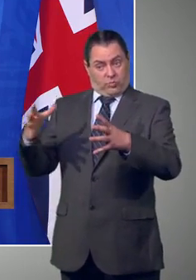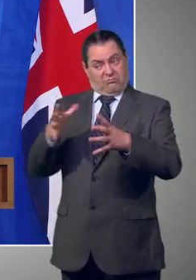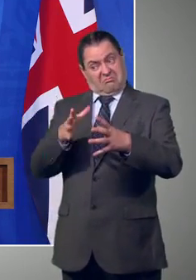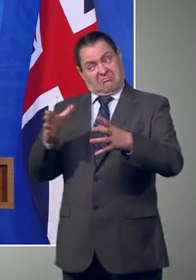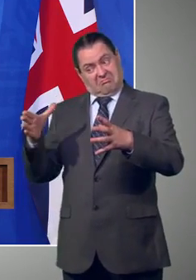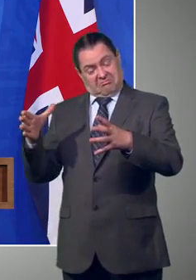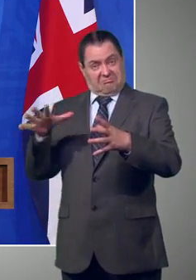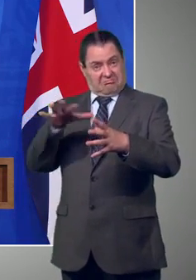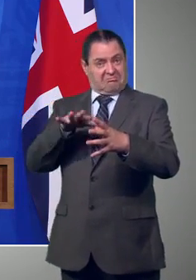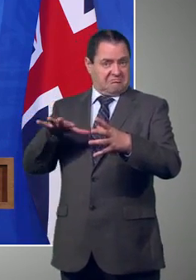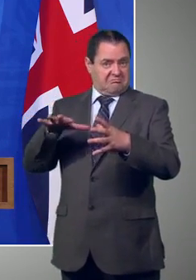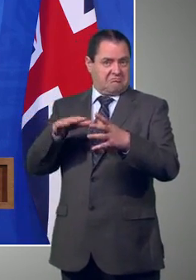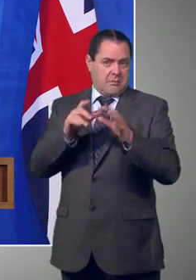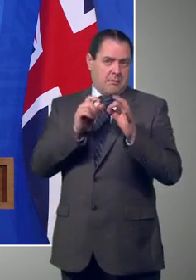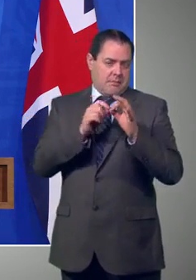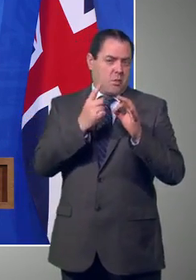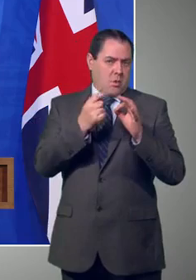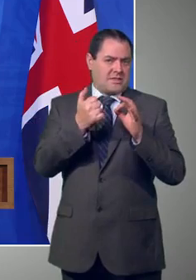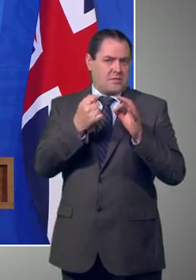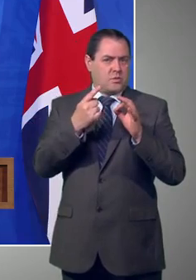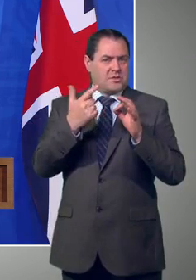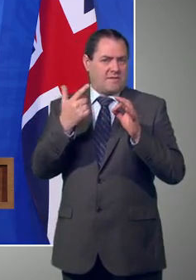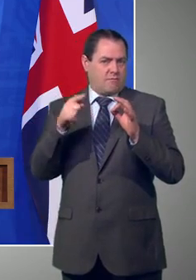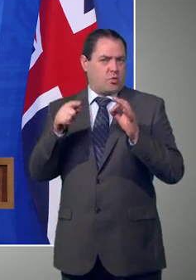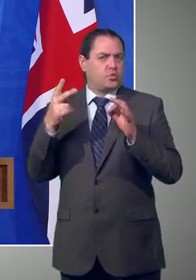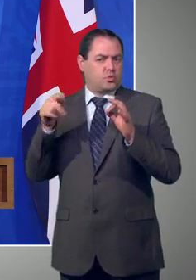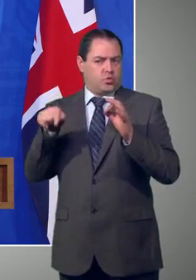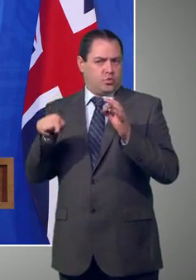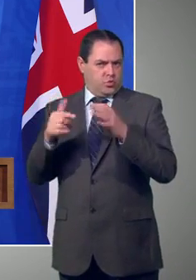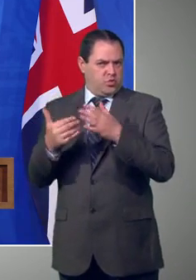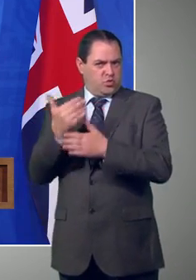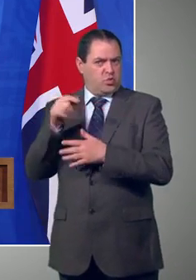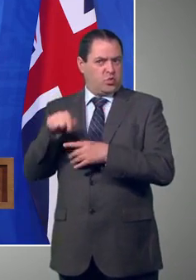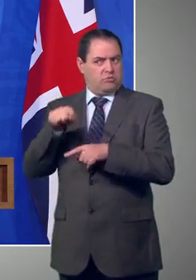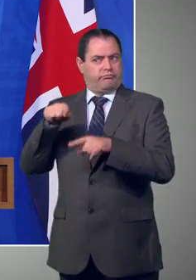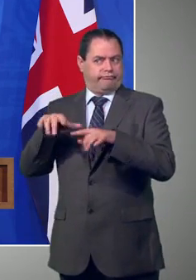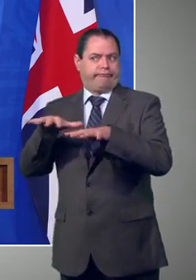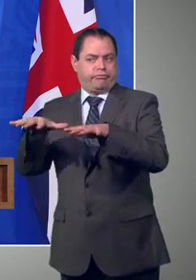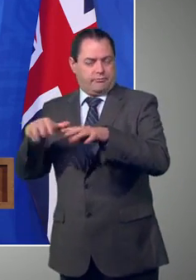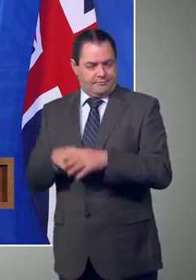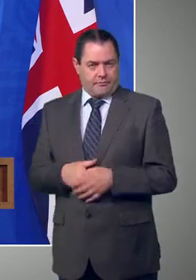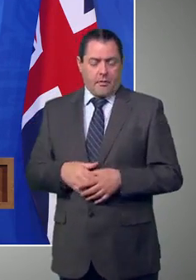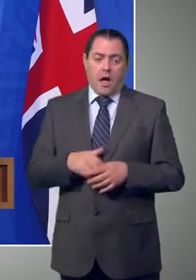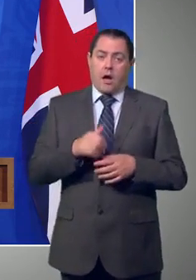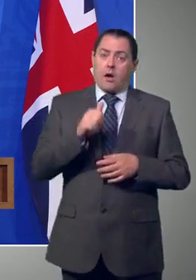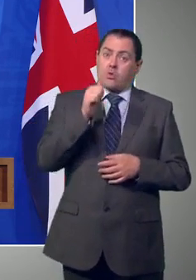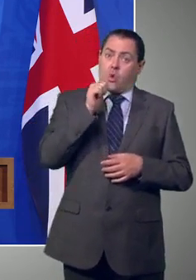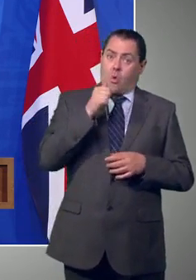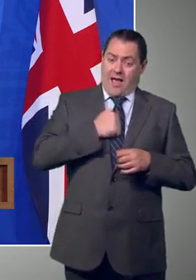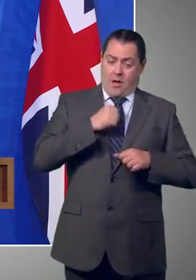set out our road map, we always